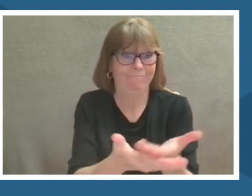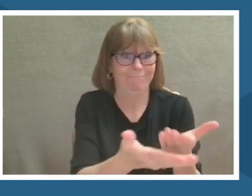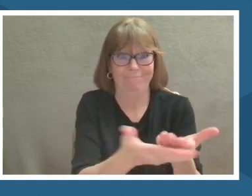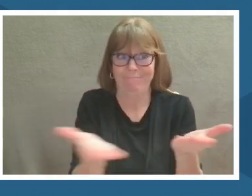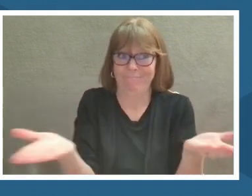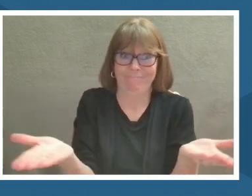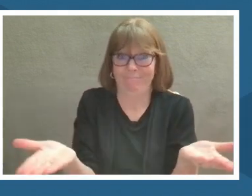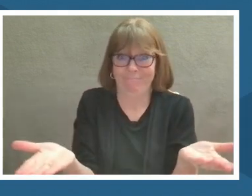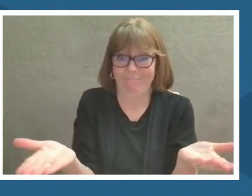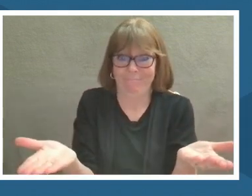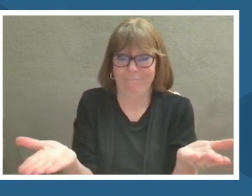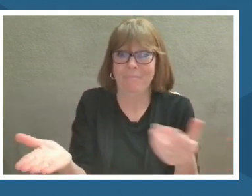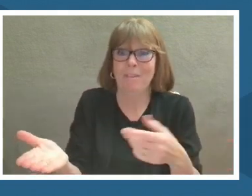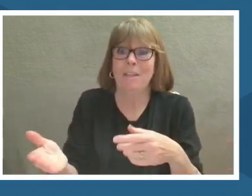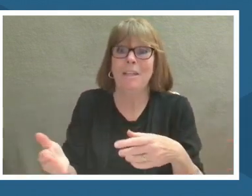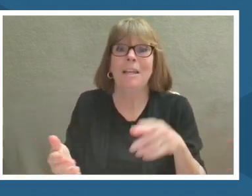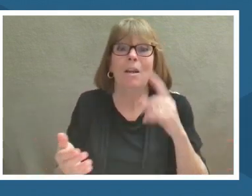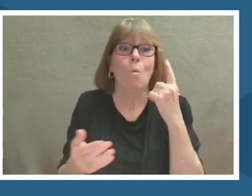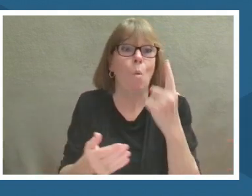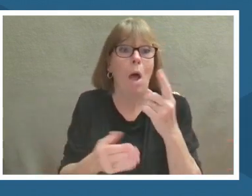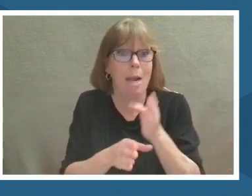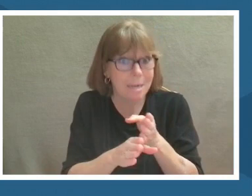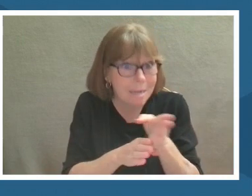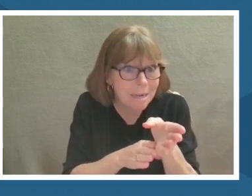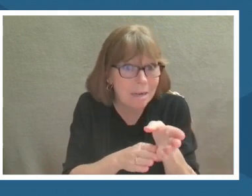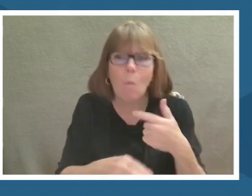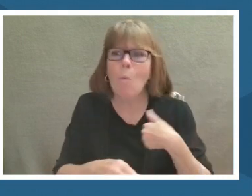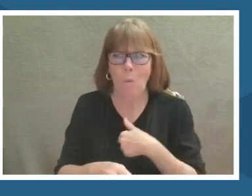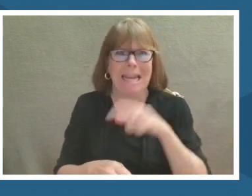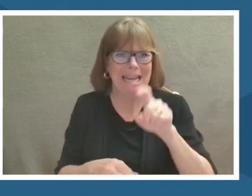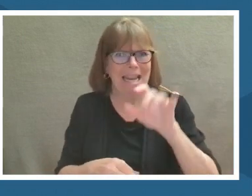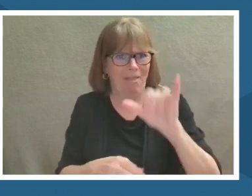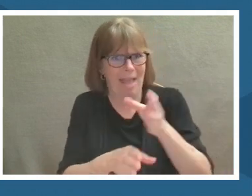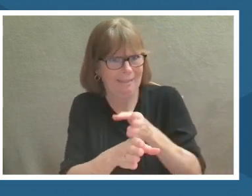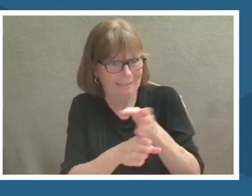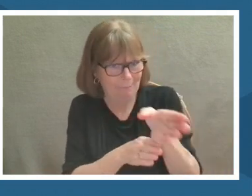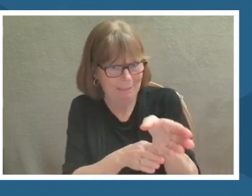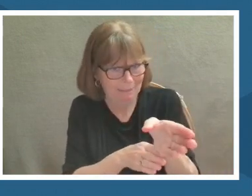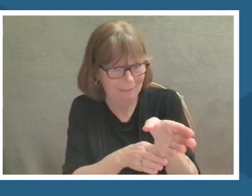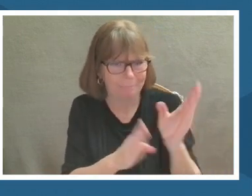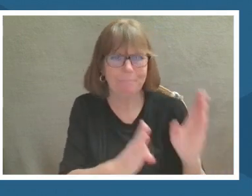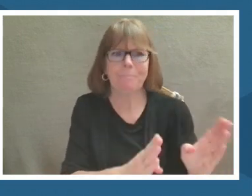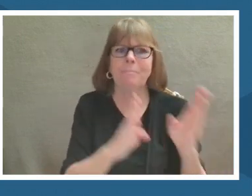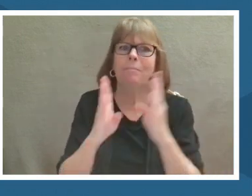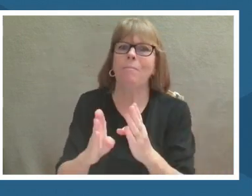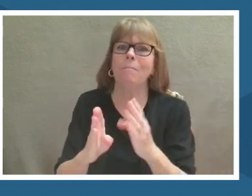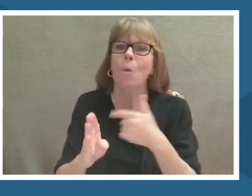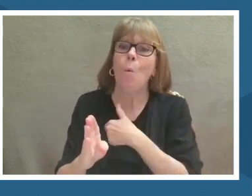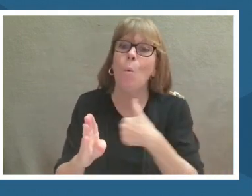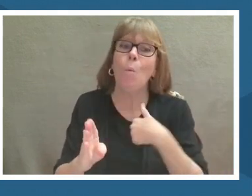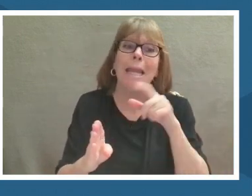disciplinary because you need the disciplinary to transdisciplinary so